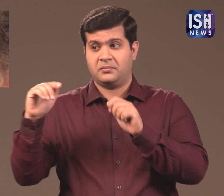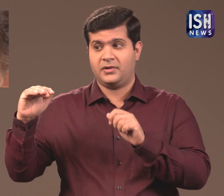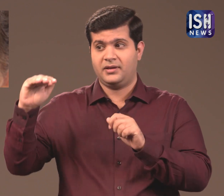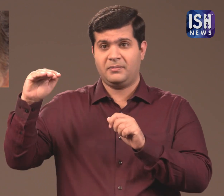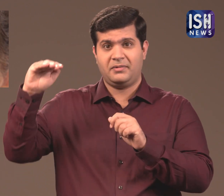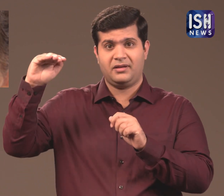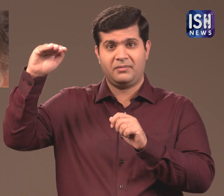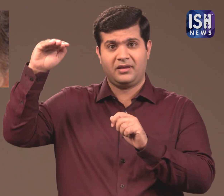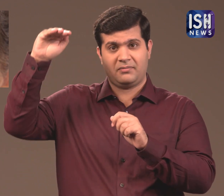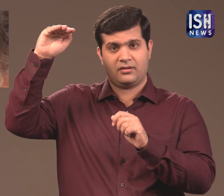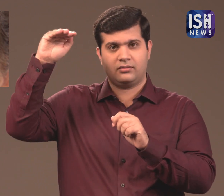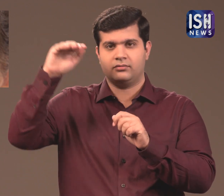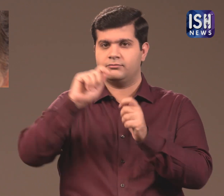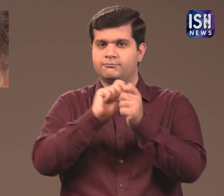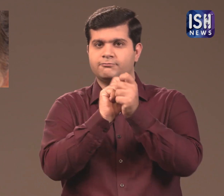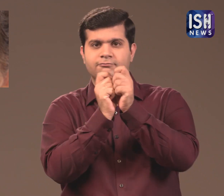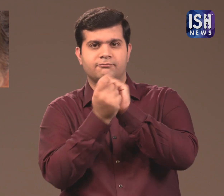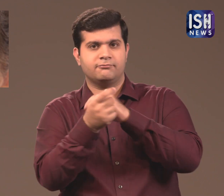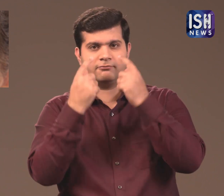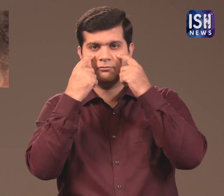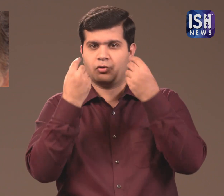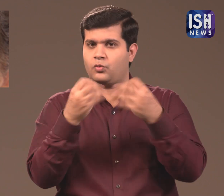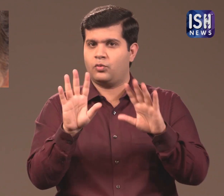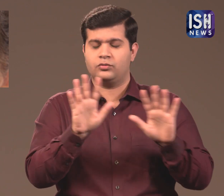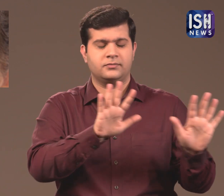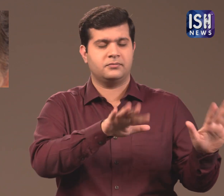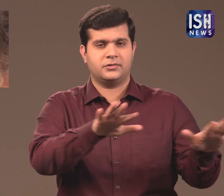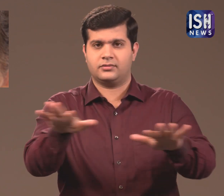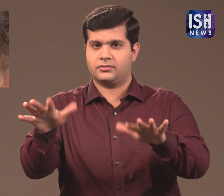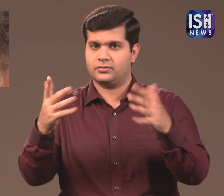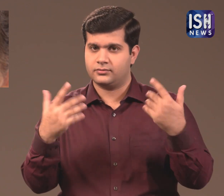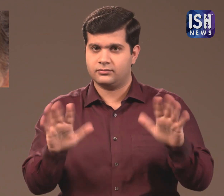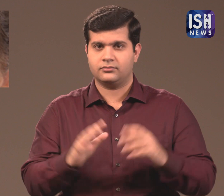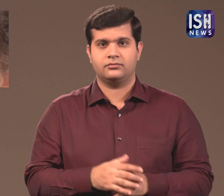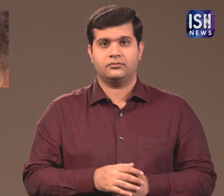As he grew older, completely lost his eye sight and became blind.